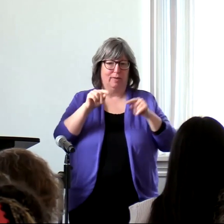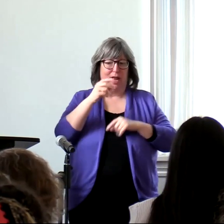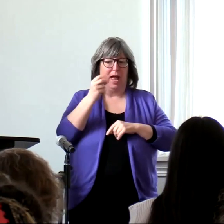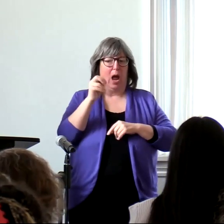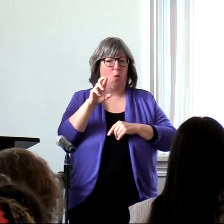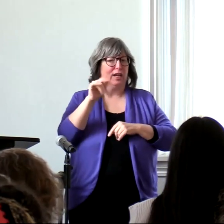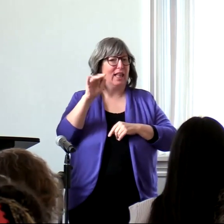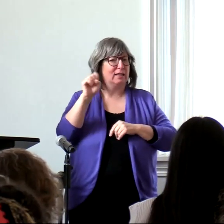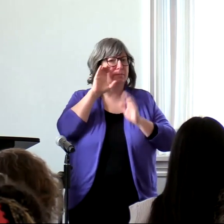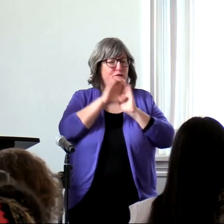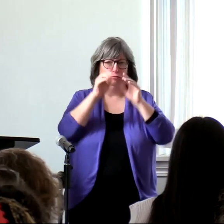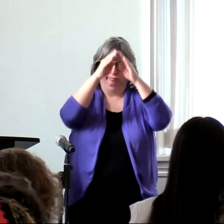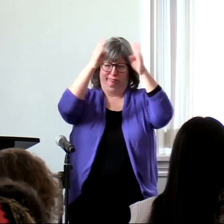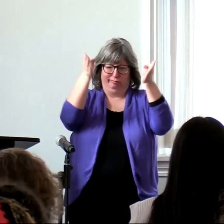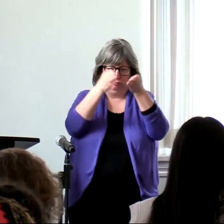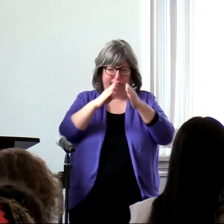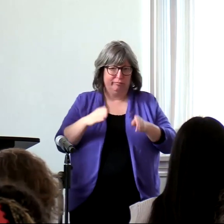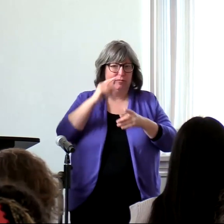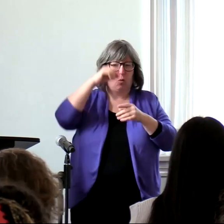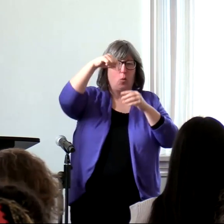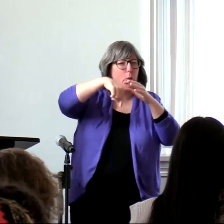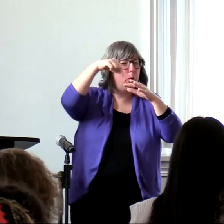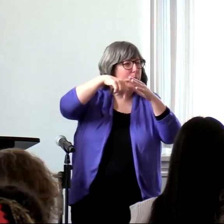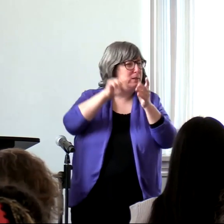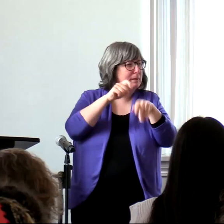This hourglass inspired the Award's name and its spirit of timely action.